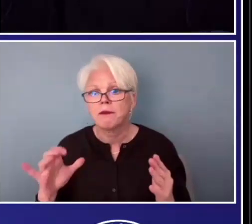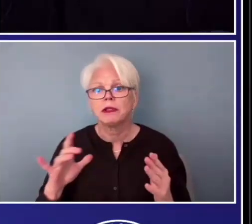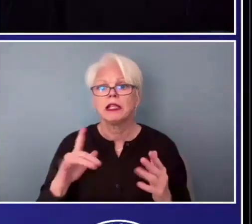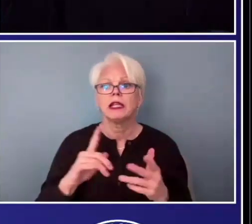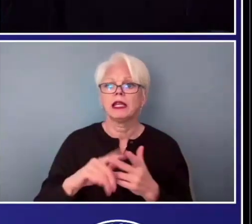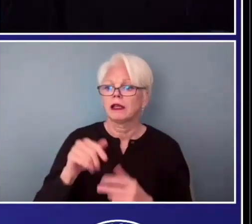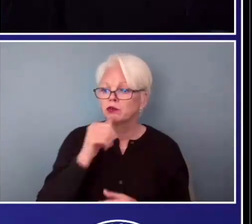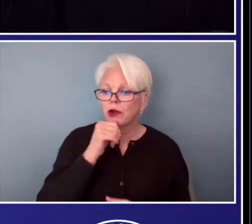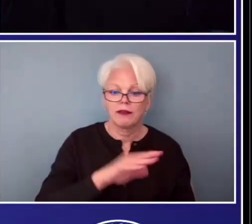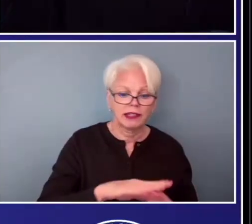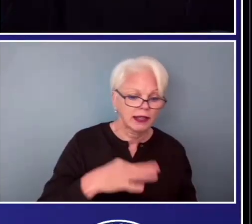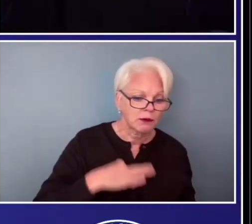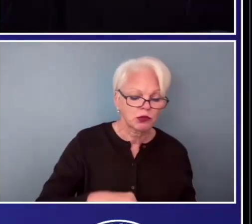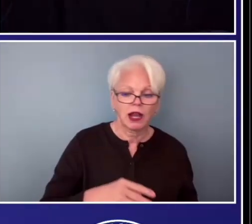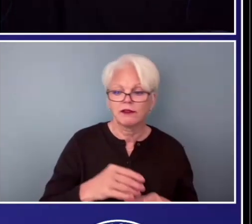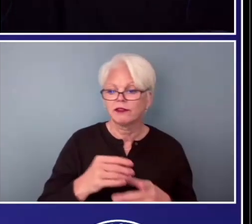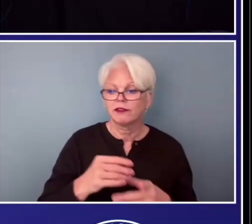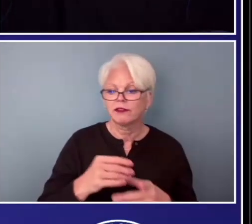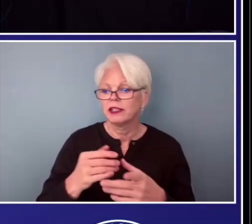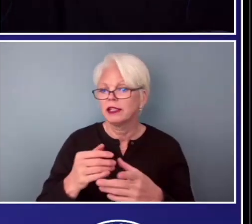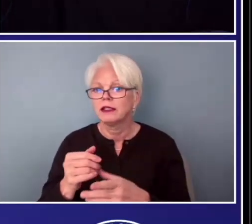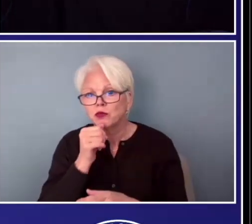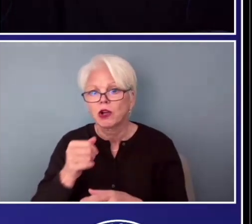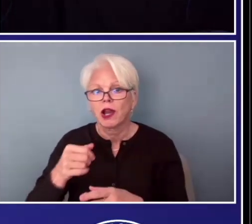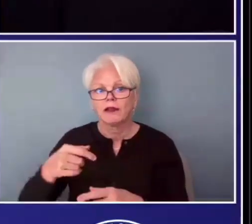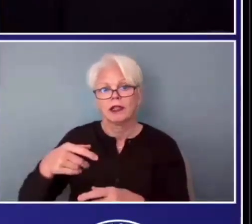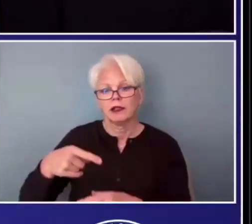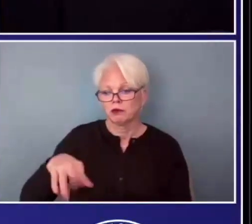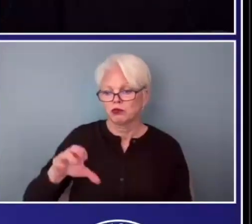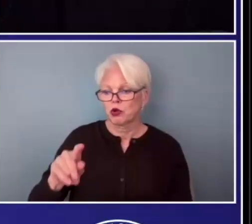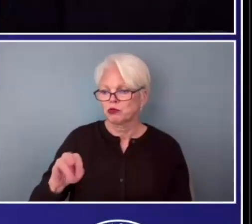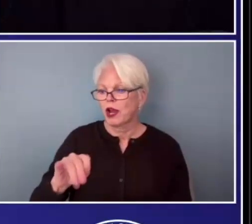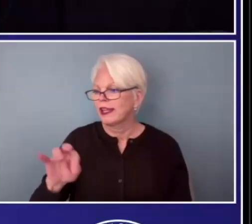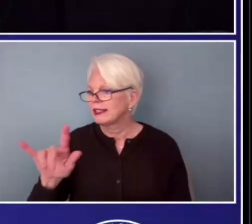private proprietary. So students have, like you say,